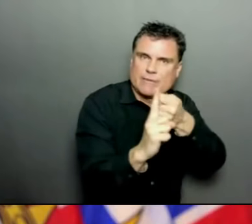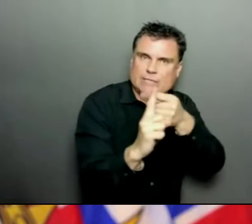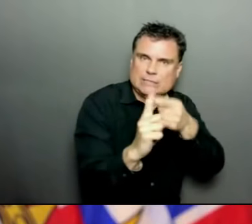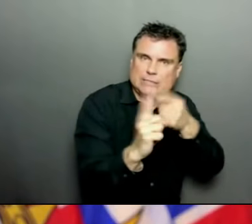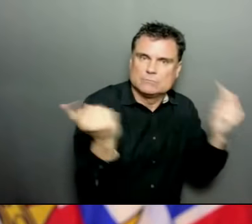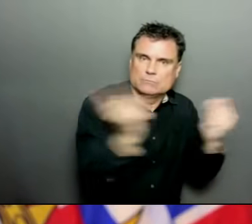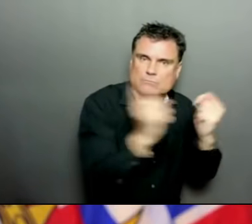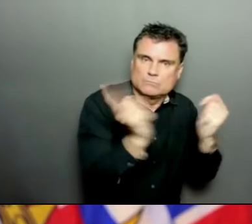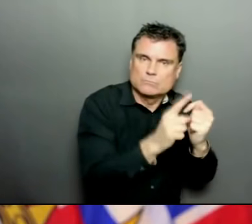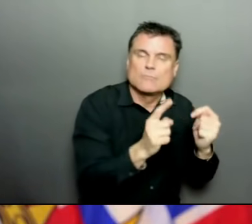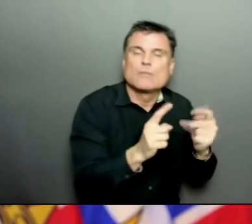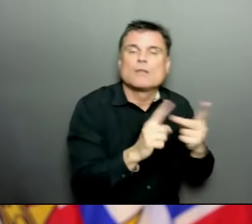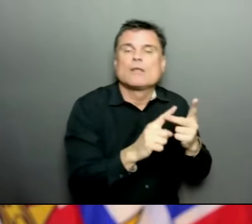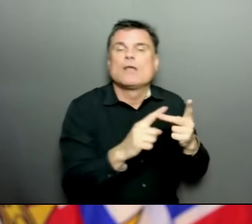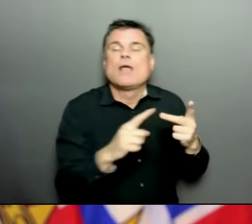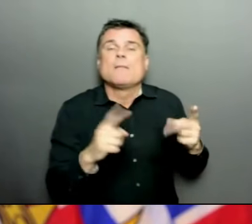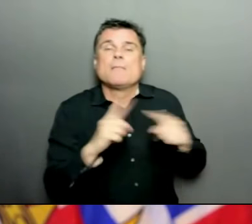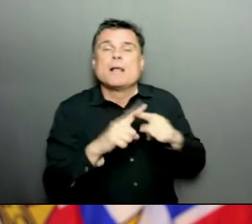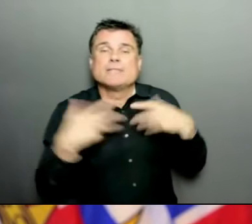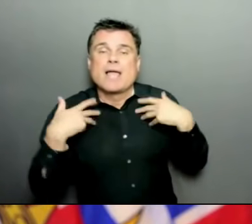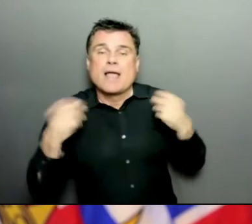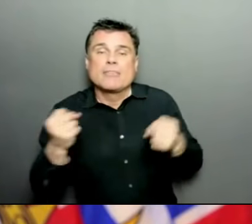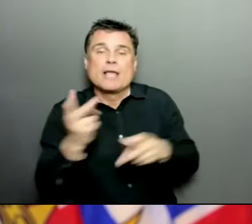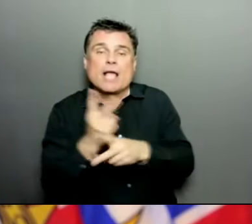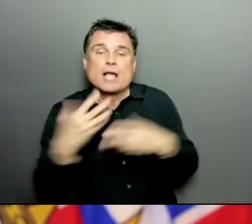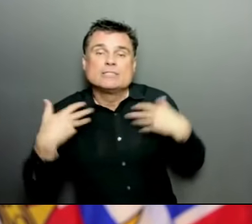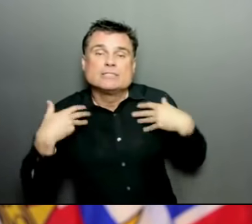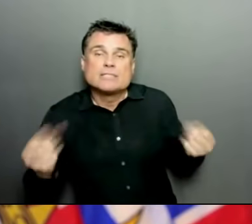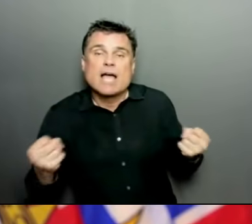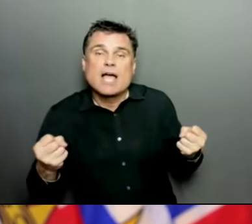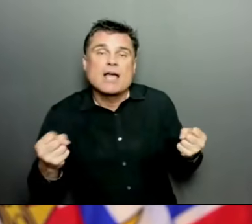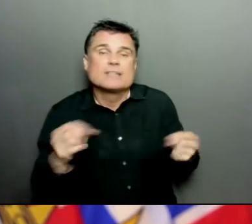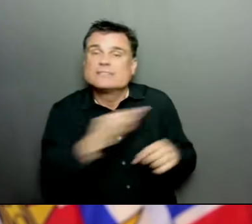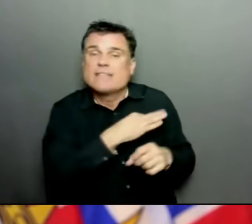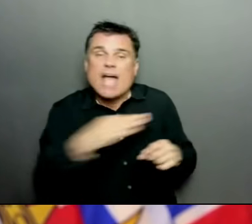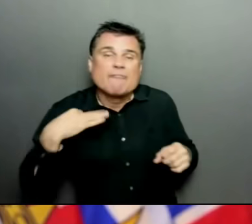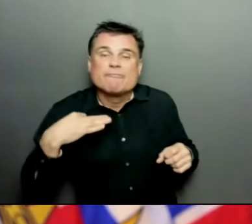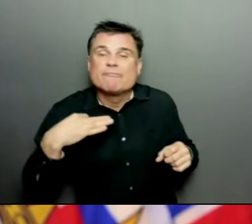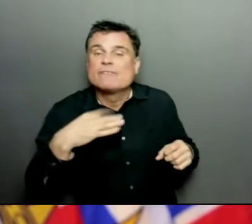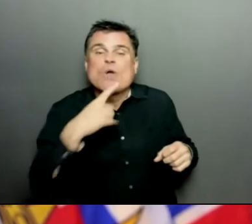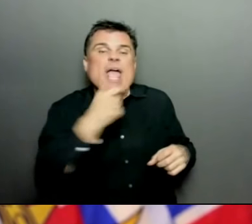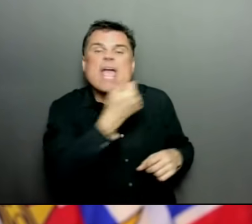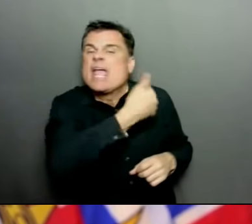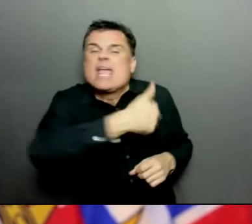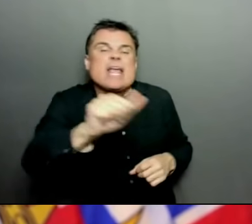But there is a big but there because we don't have guaranteed numbers of vaccines coming in